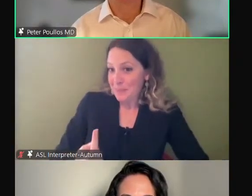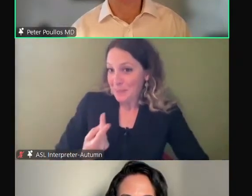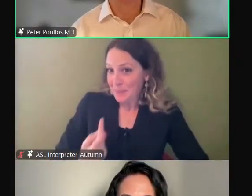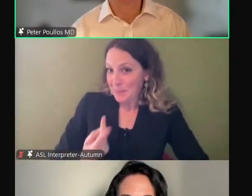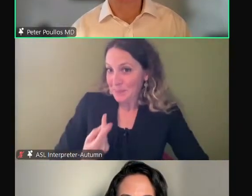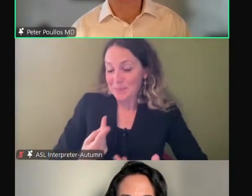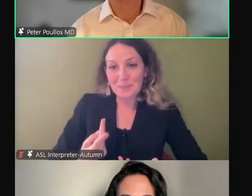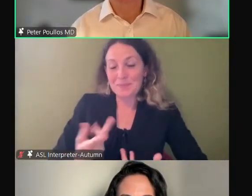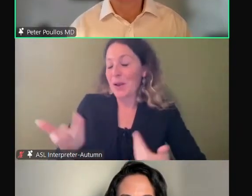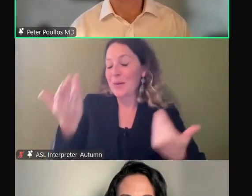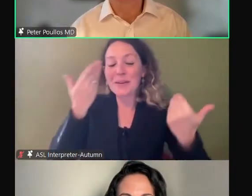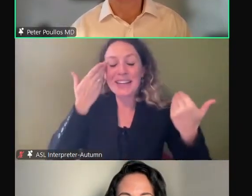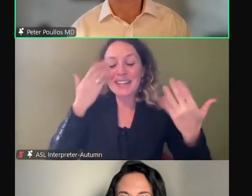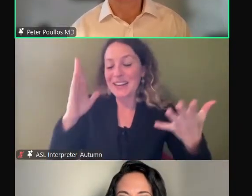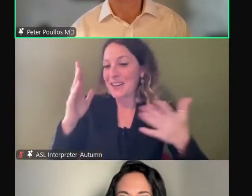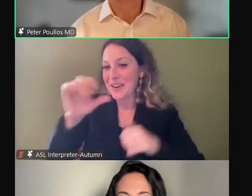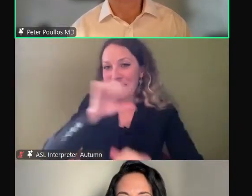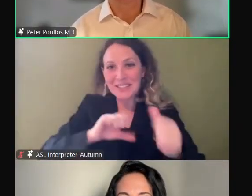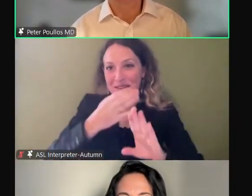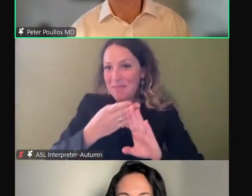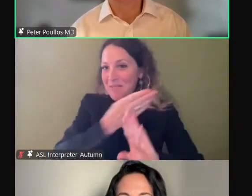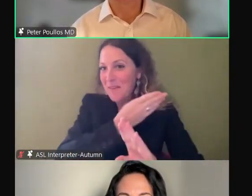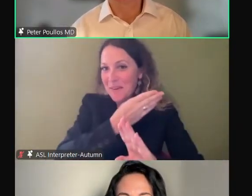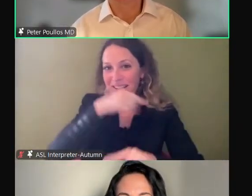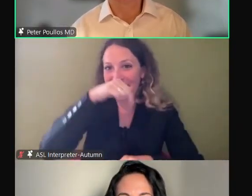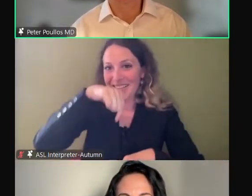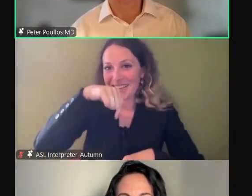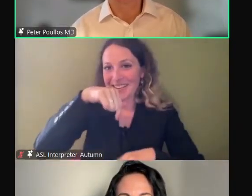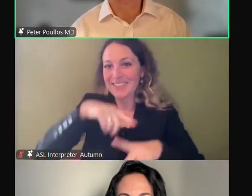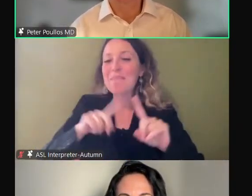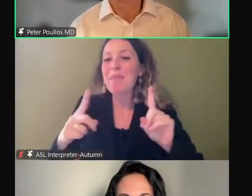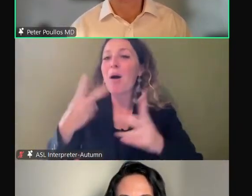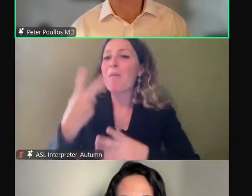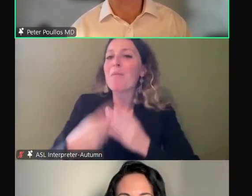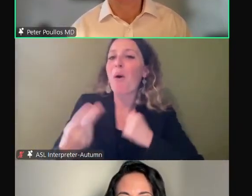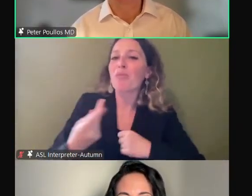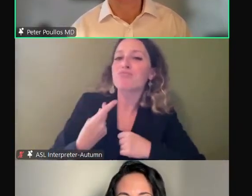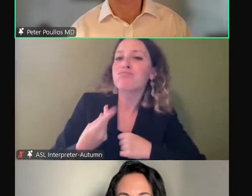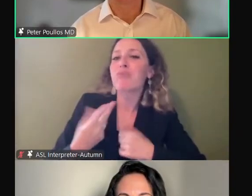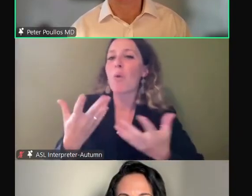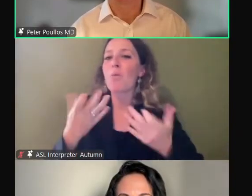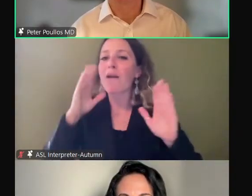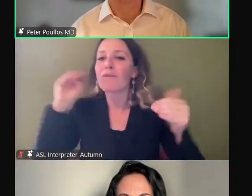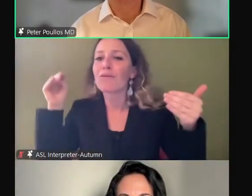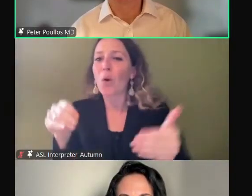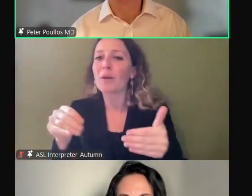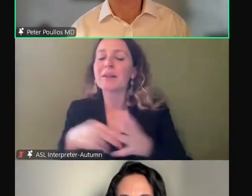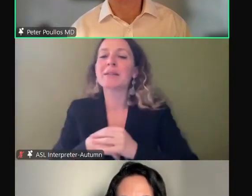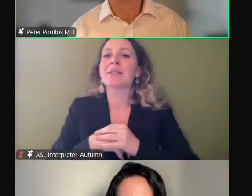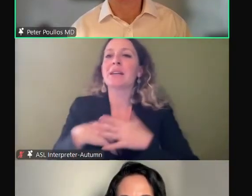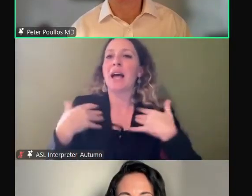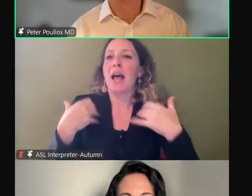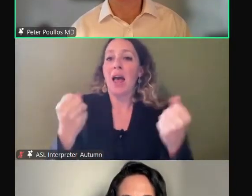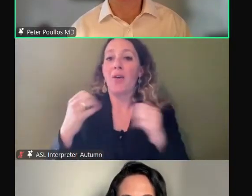know each other, before this but we both wanted to focus on health equity research around COVID.